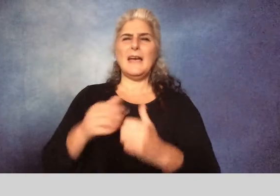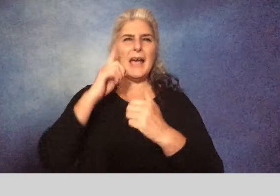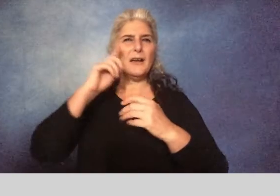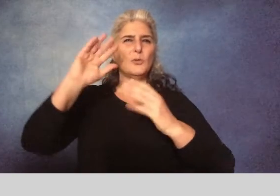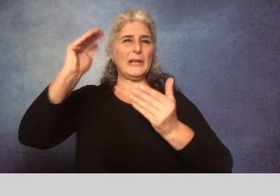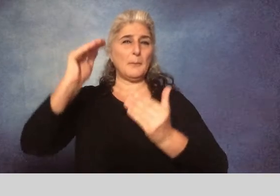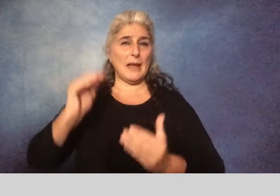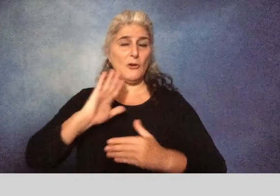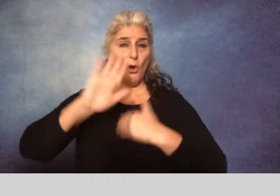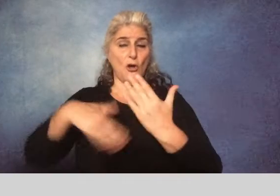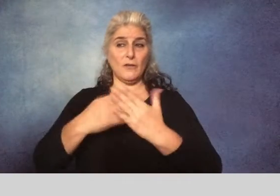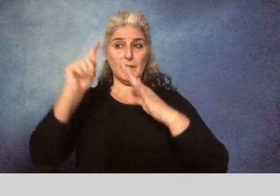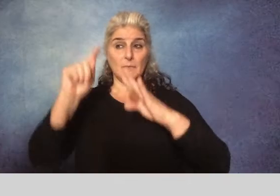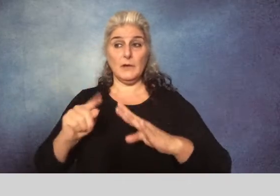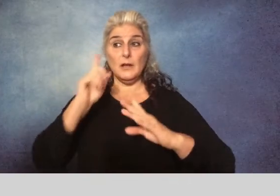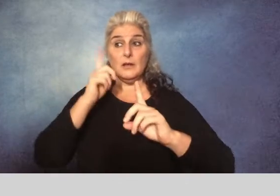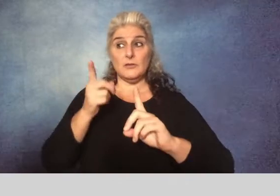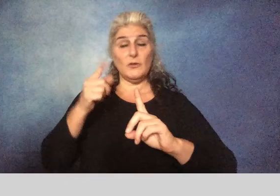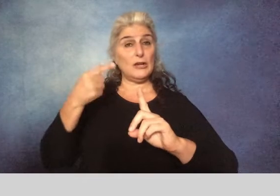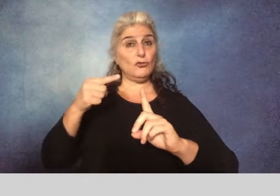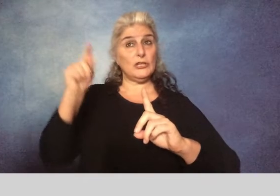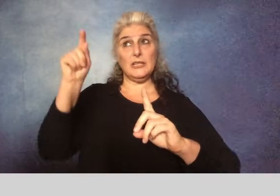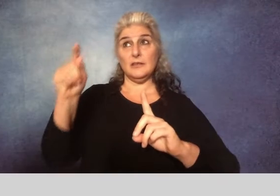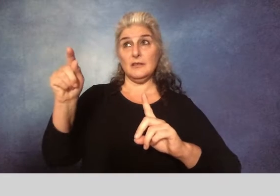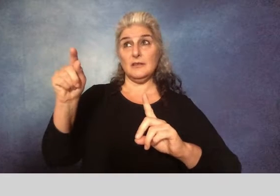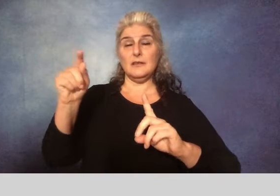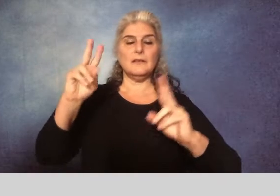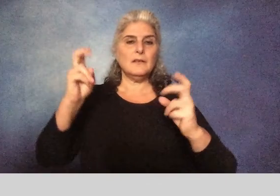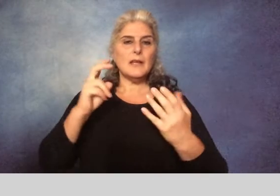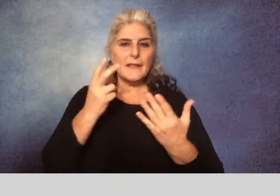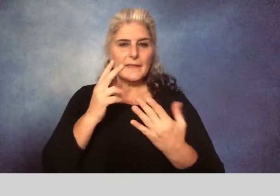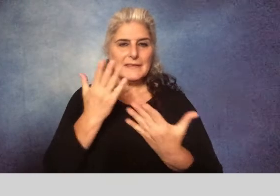The singer songwriter genre appears across all four artists.